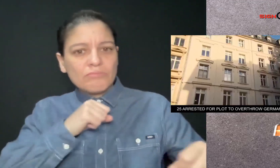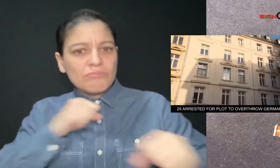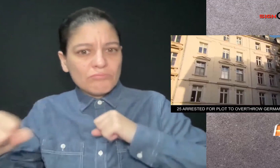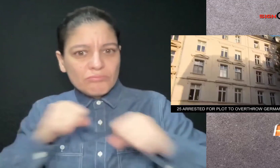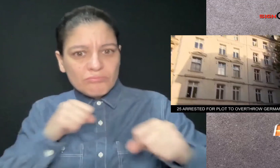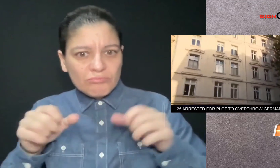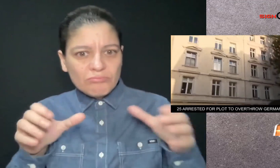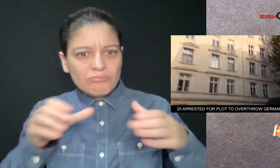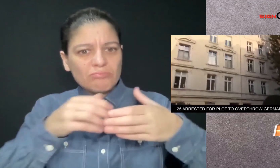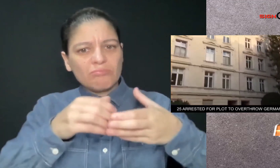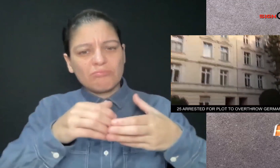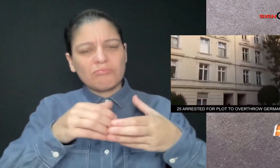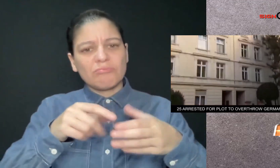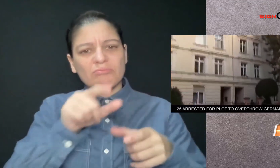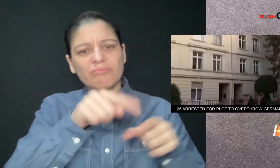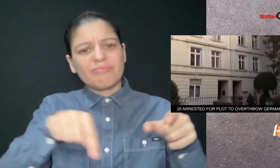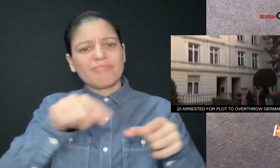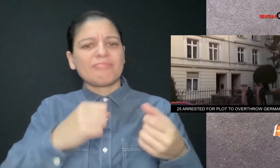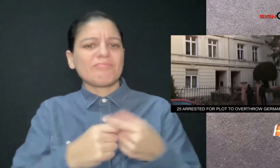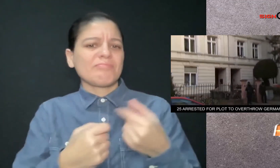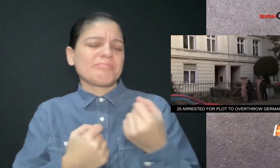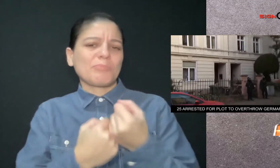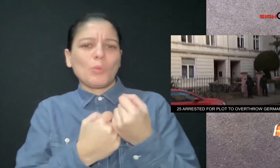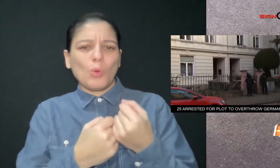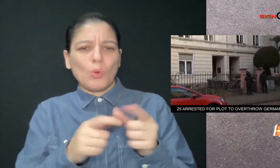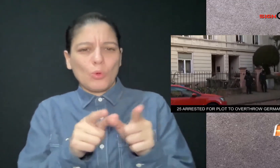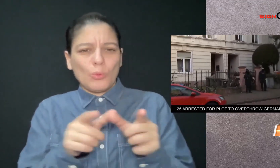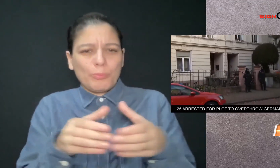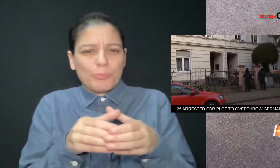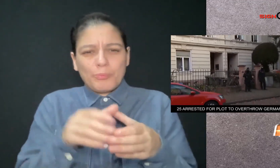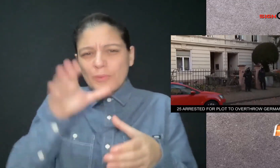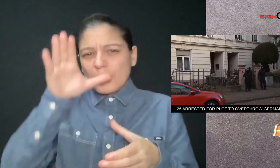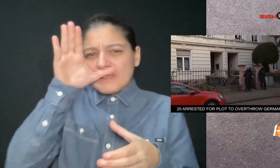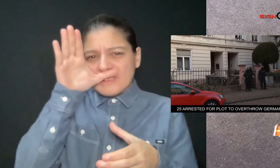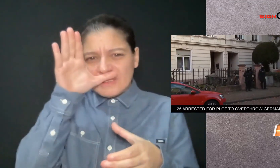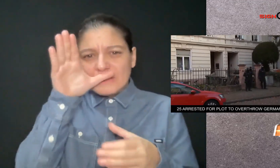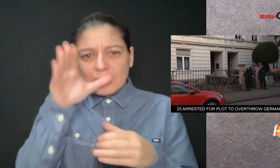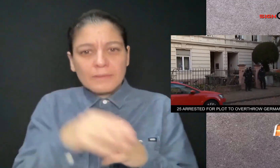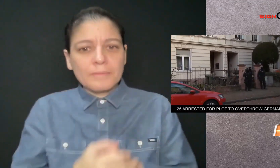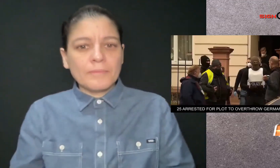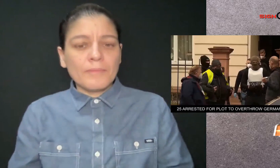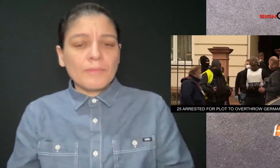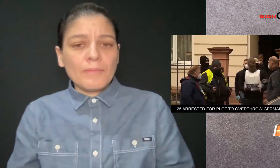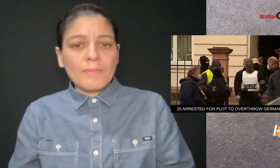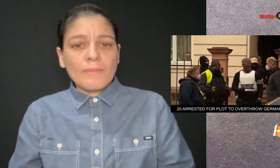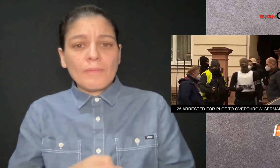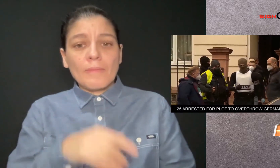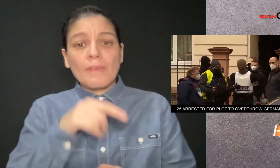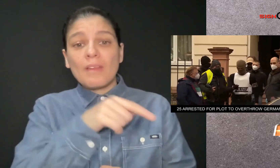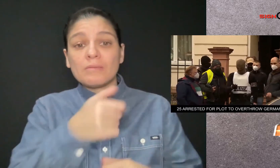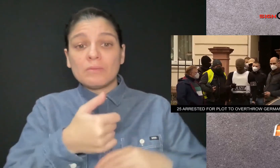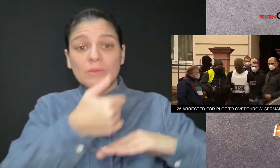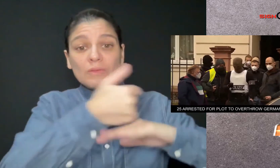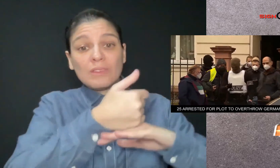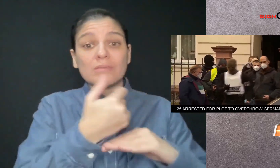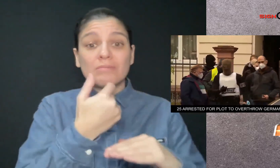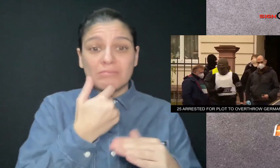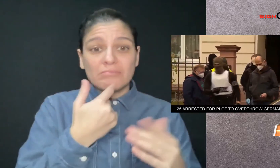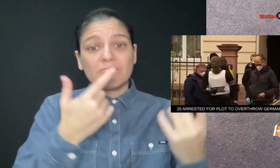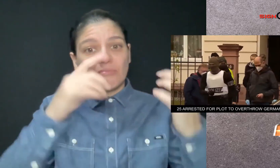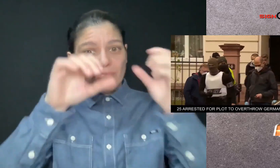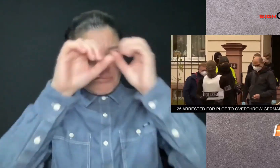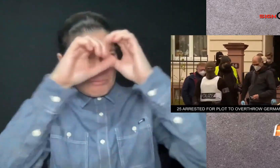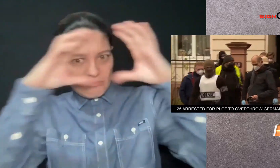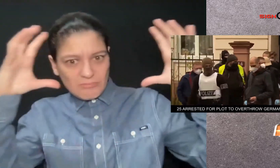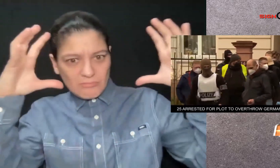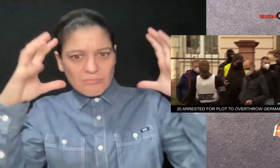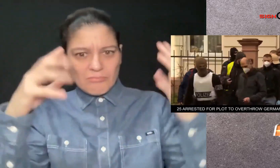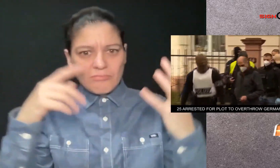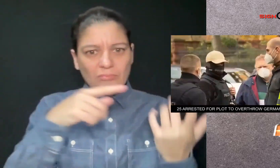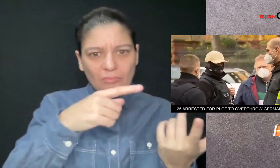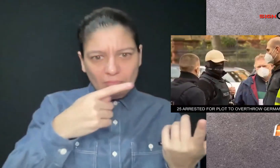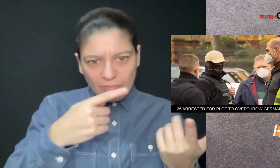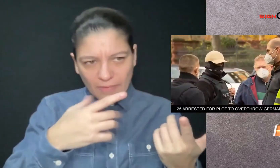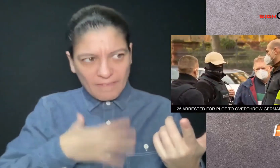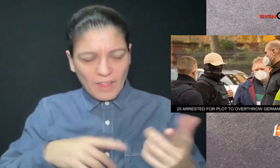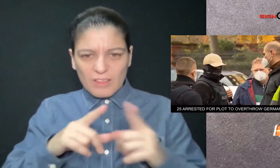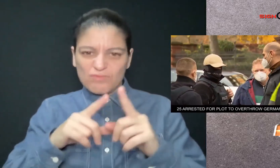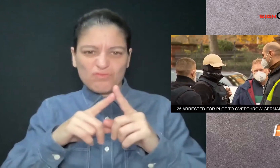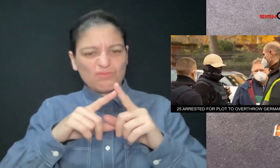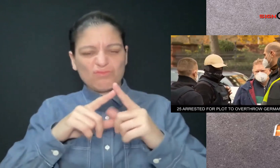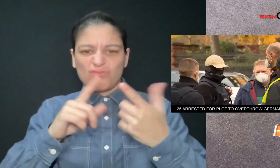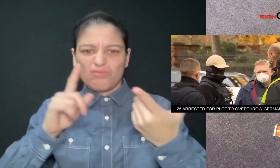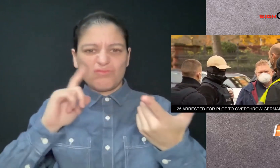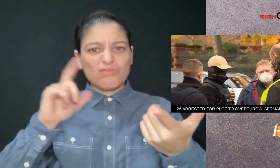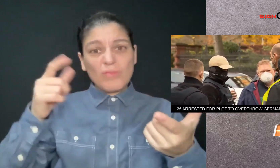movement officials say they were planning to overthrow